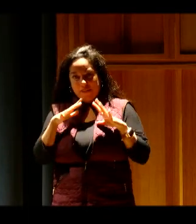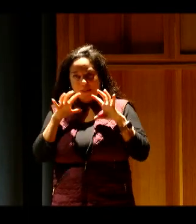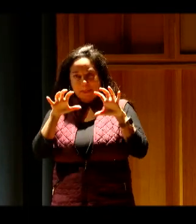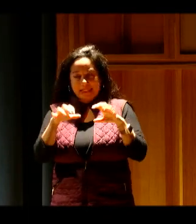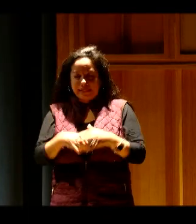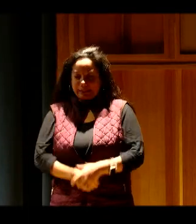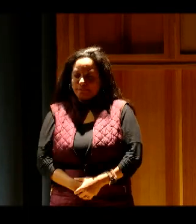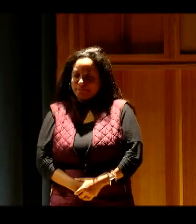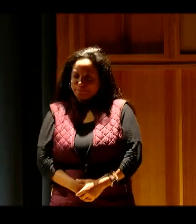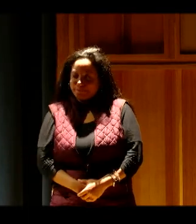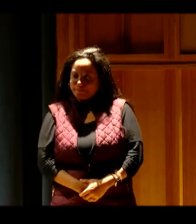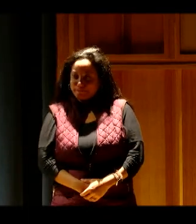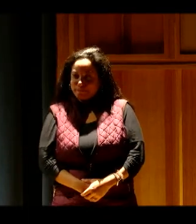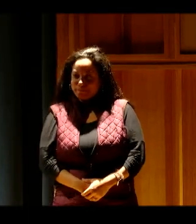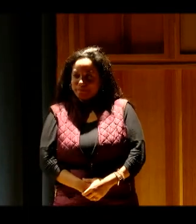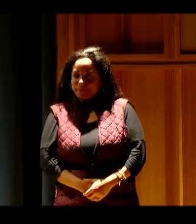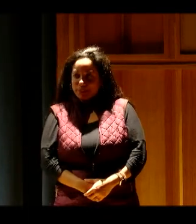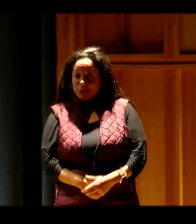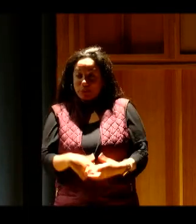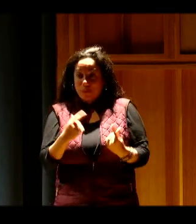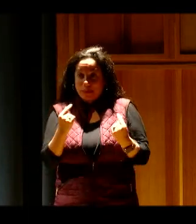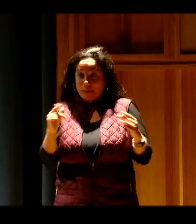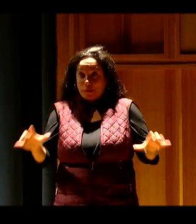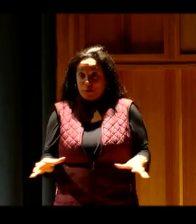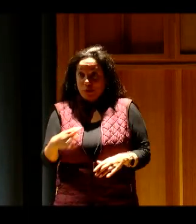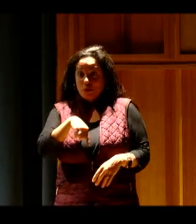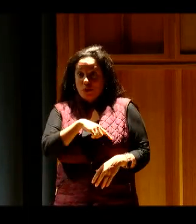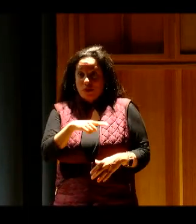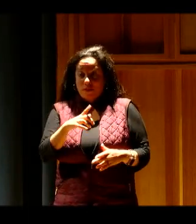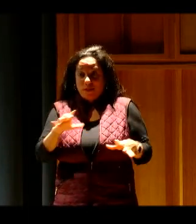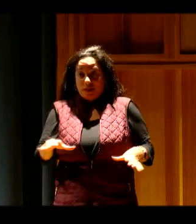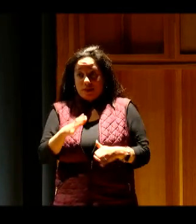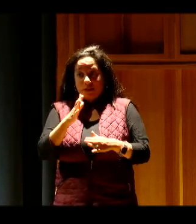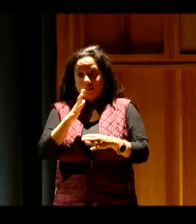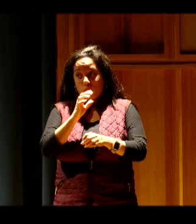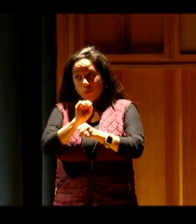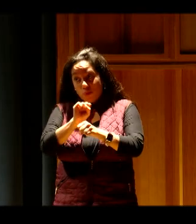So, what is the movement? We've done some work looking at what's happening globally.